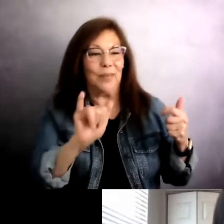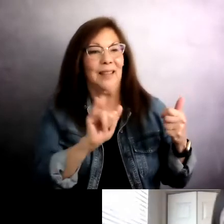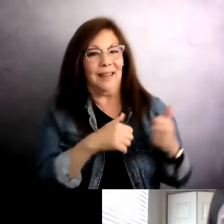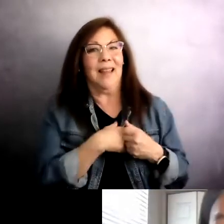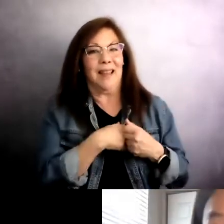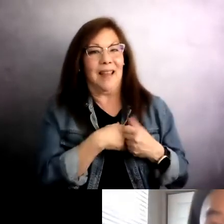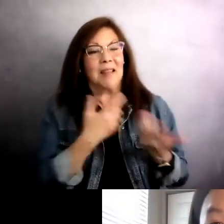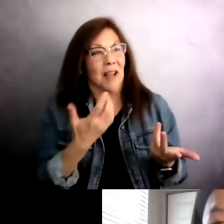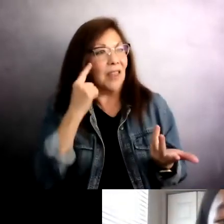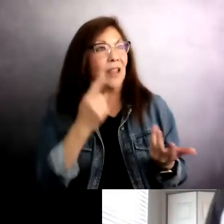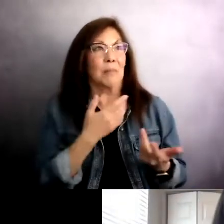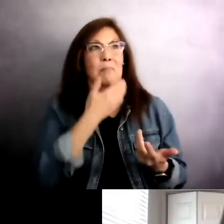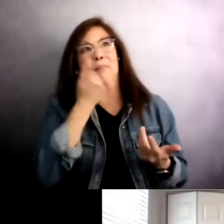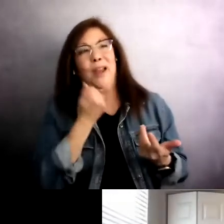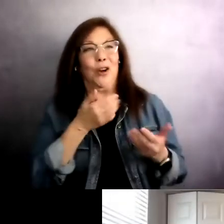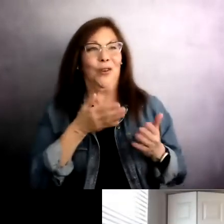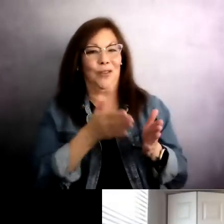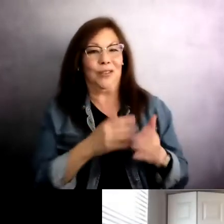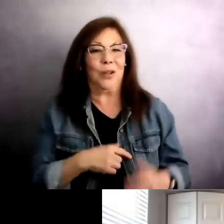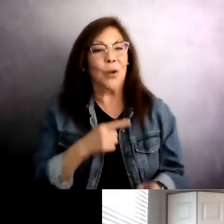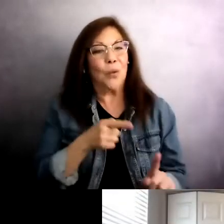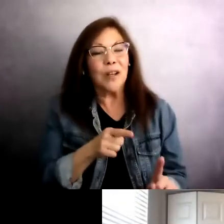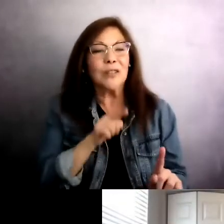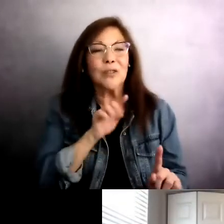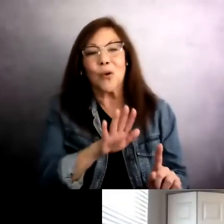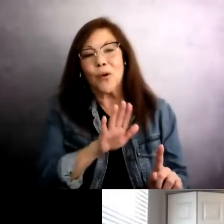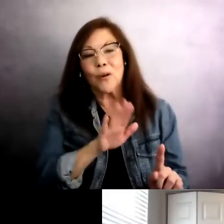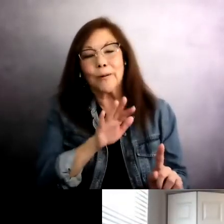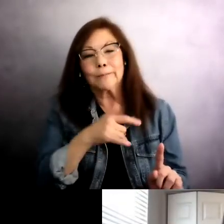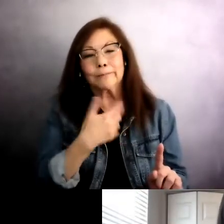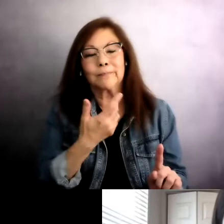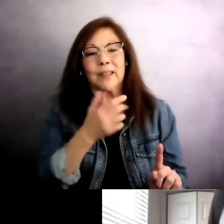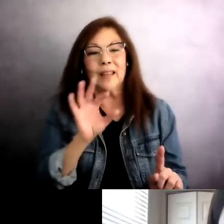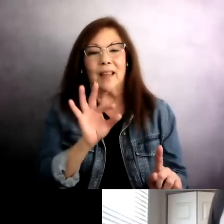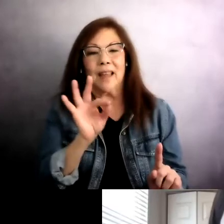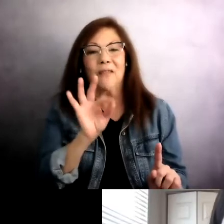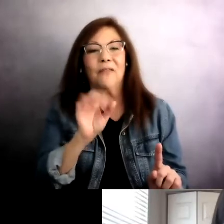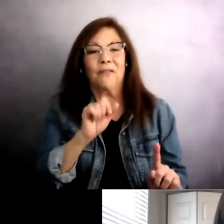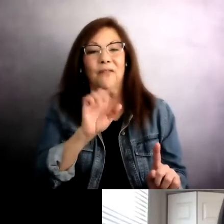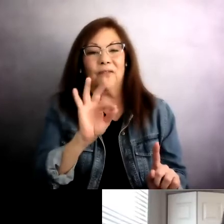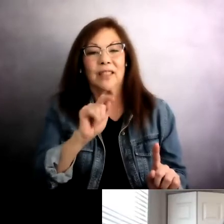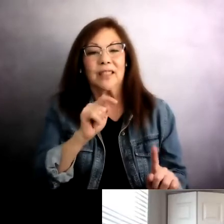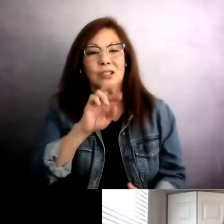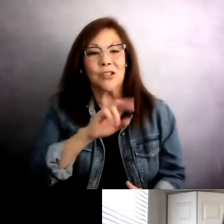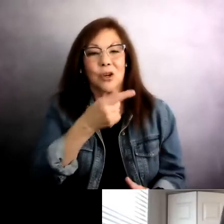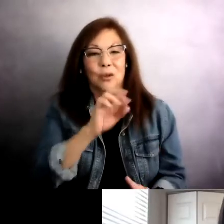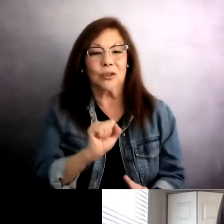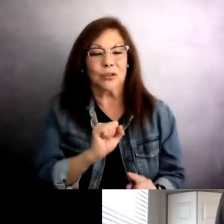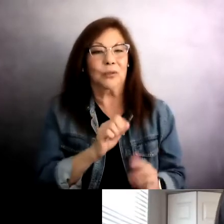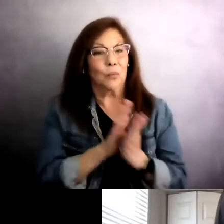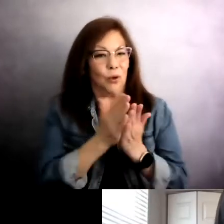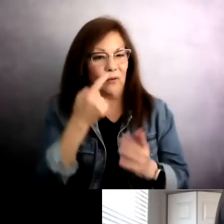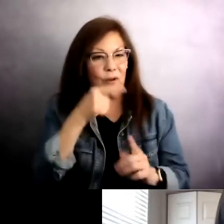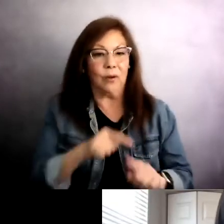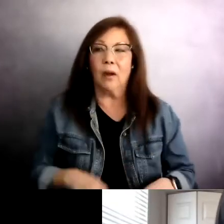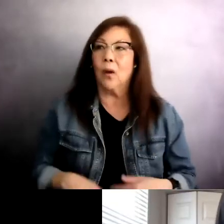Gatsby so much, that you have written what I think is an even better version of it !